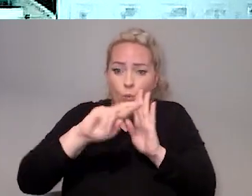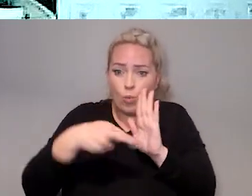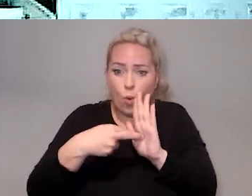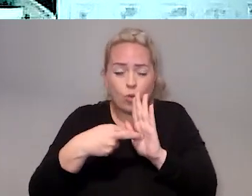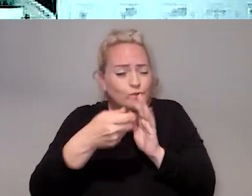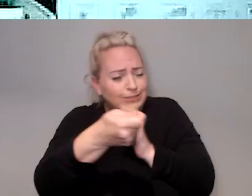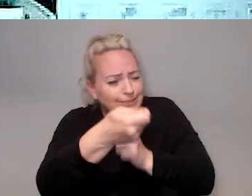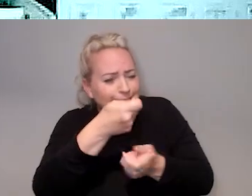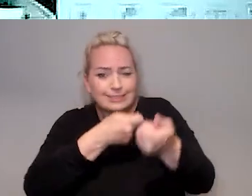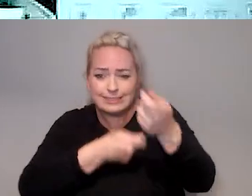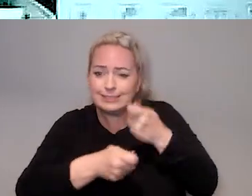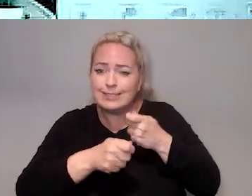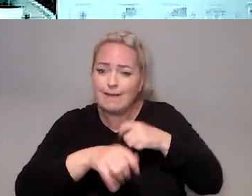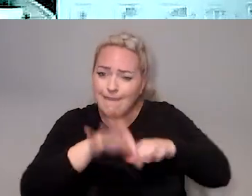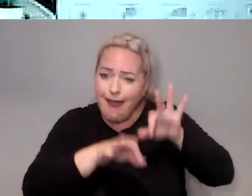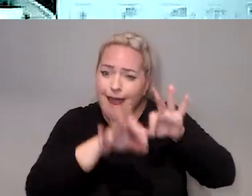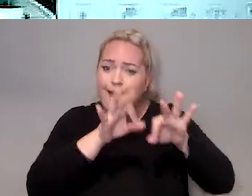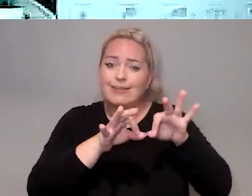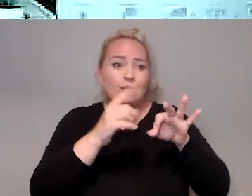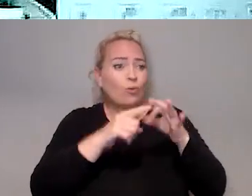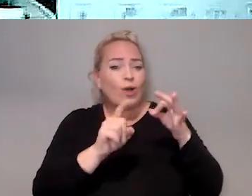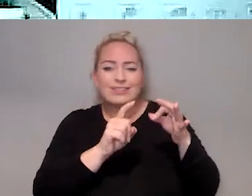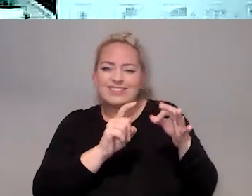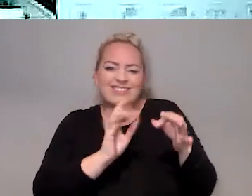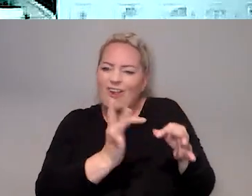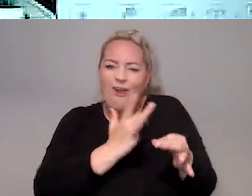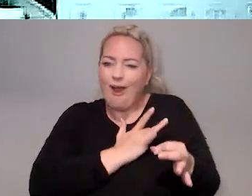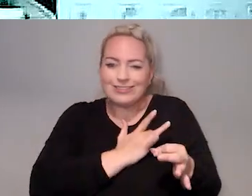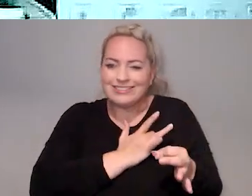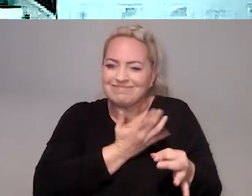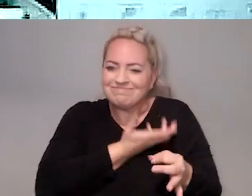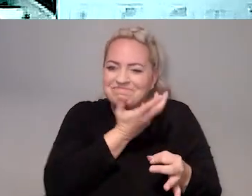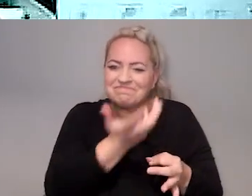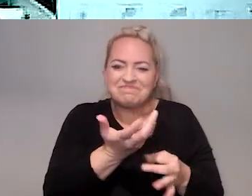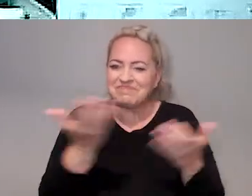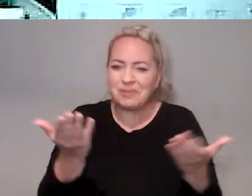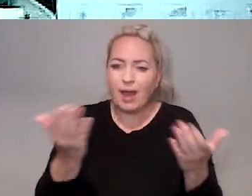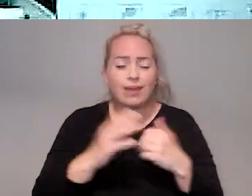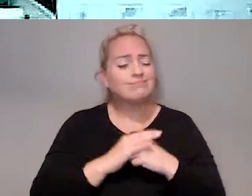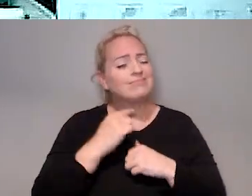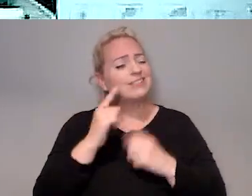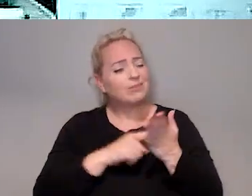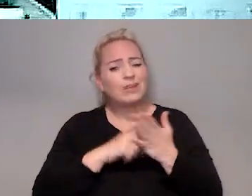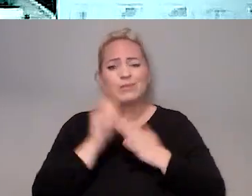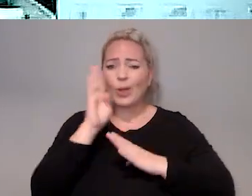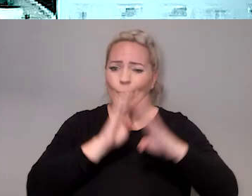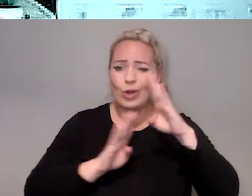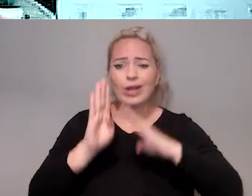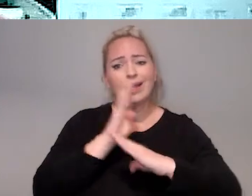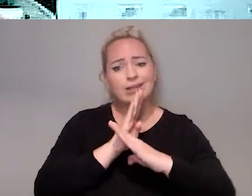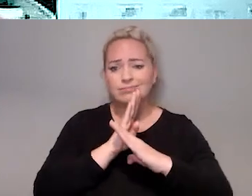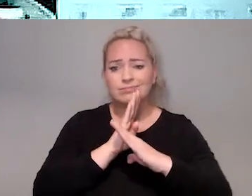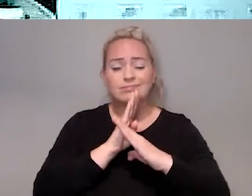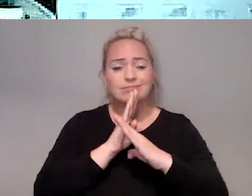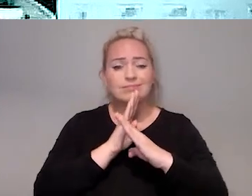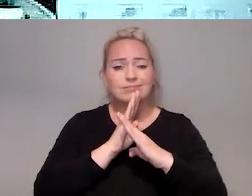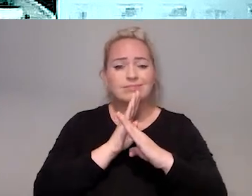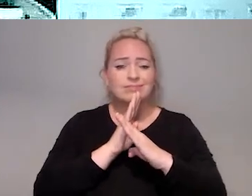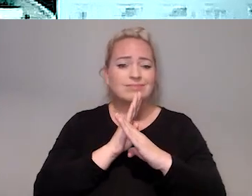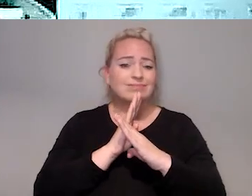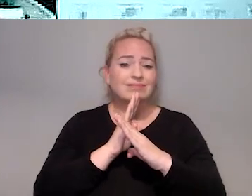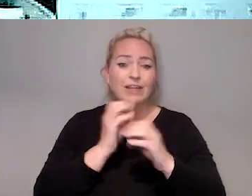what the person what's at the heart of the person you know and I worry that um having too many